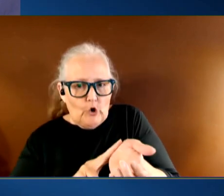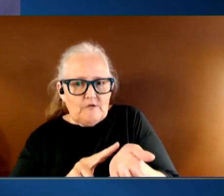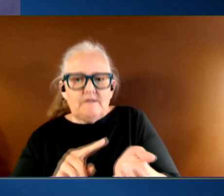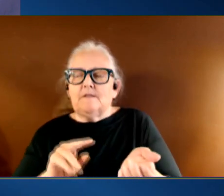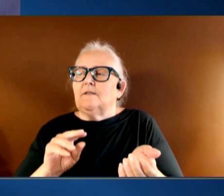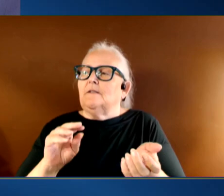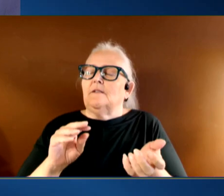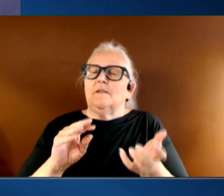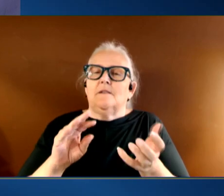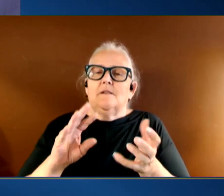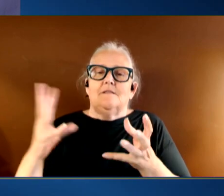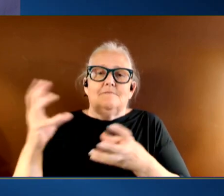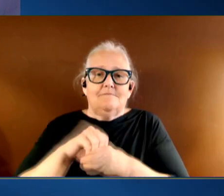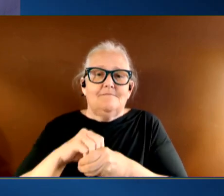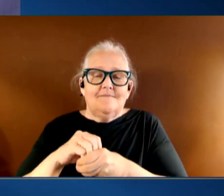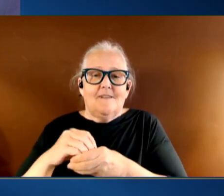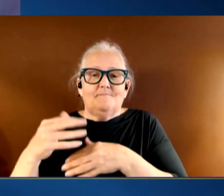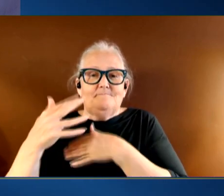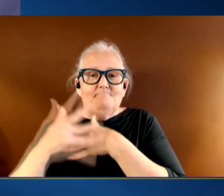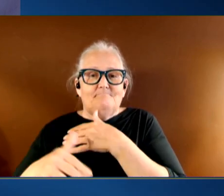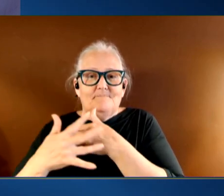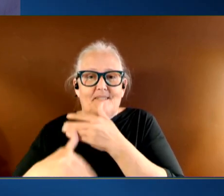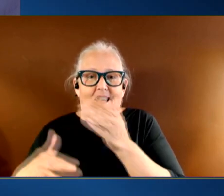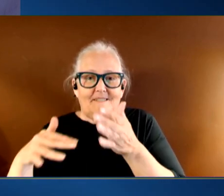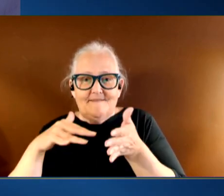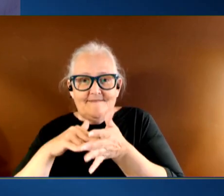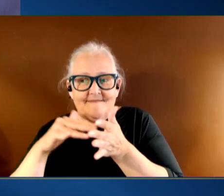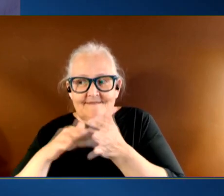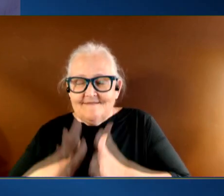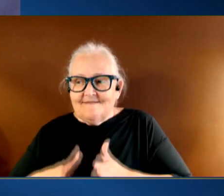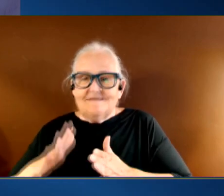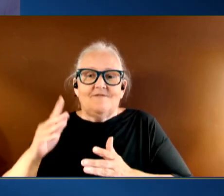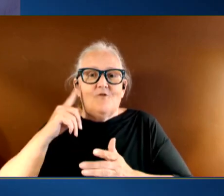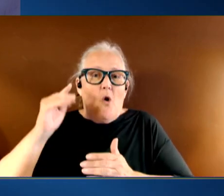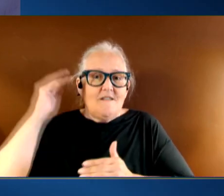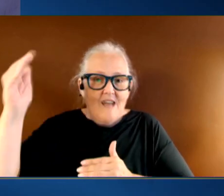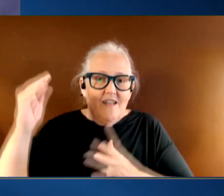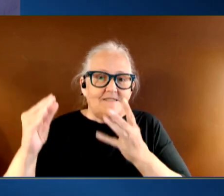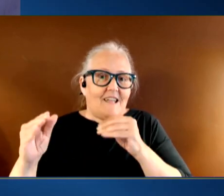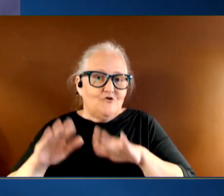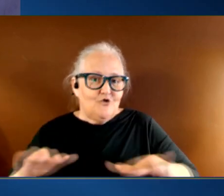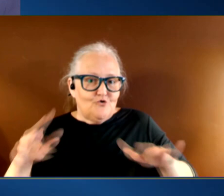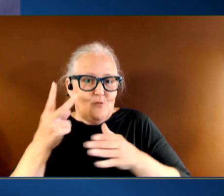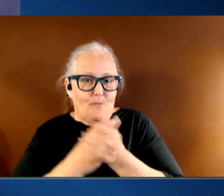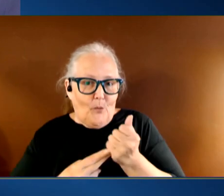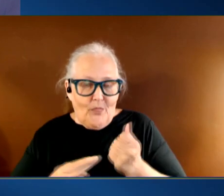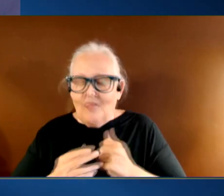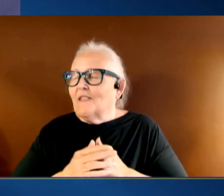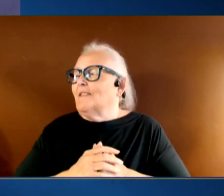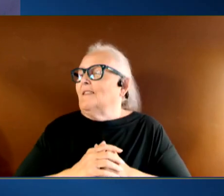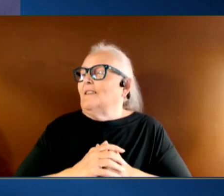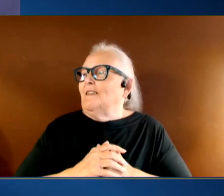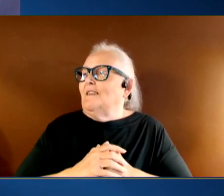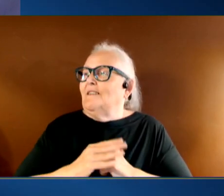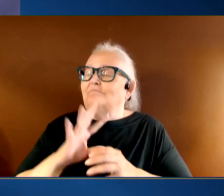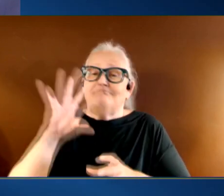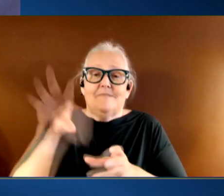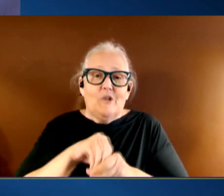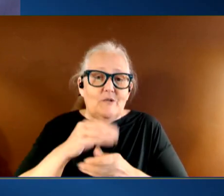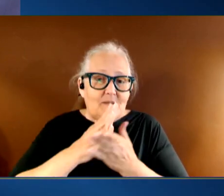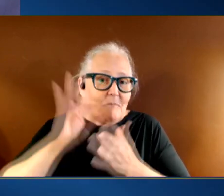hematology, both adult and pediatric providers. It represents federal agencies, including HRSA,